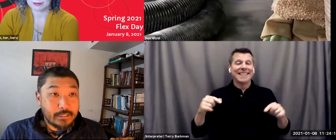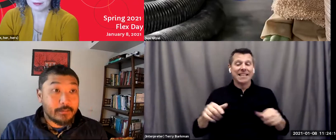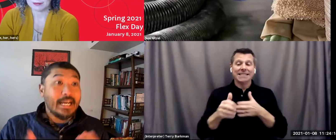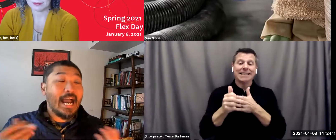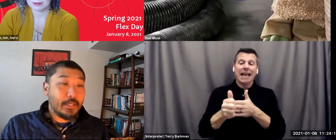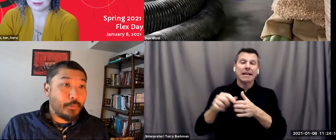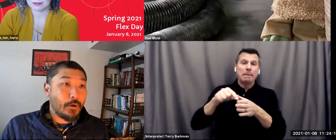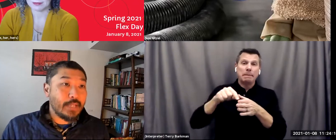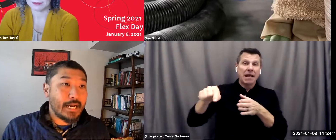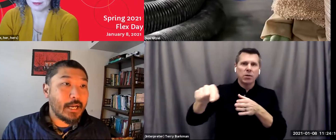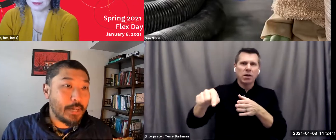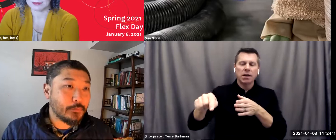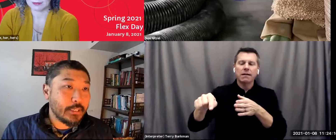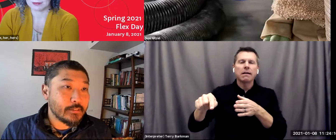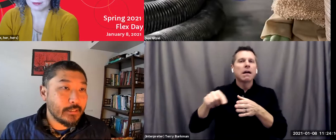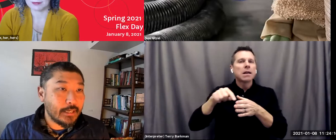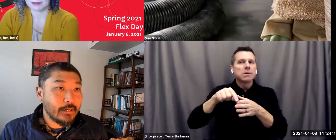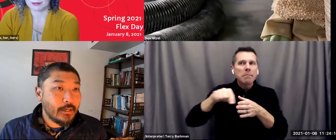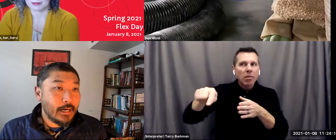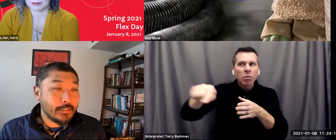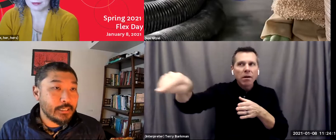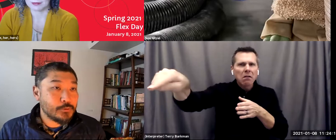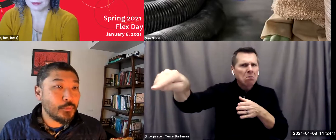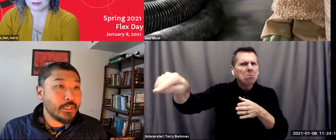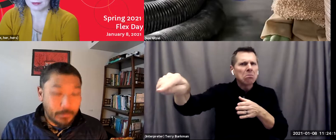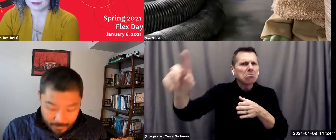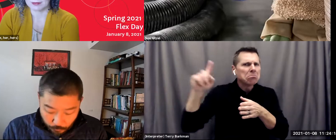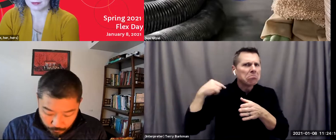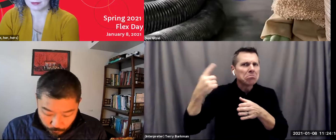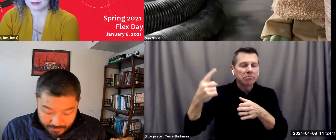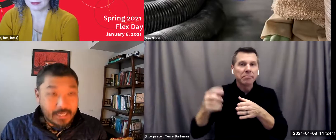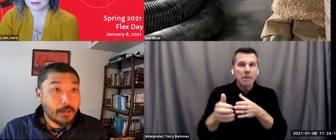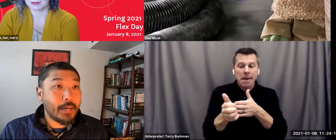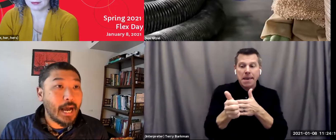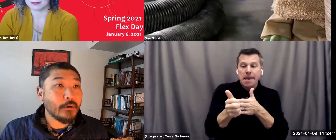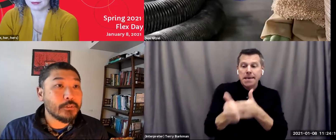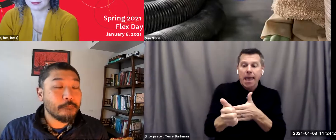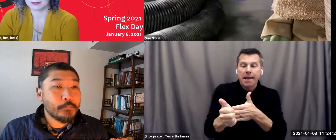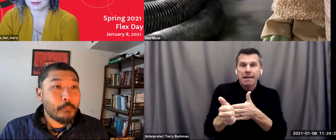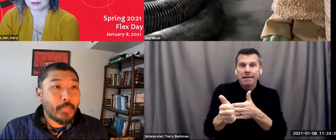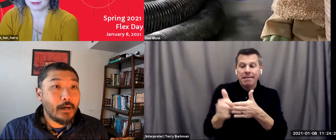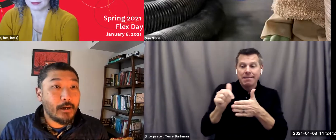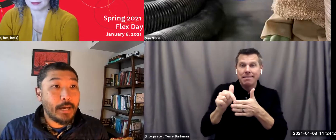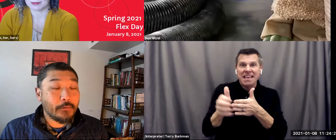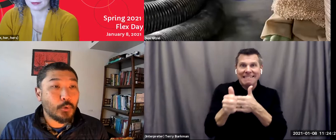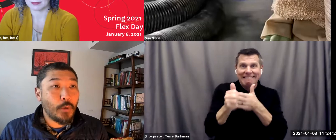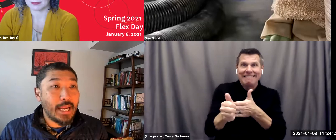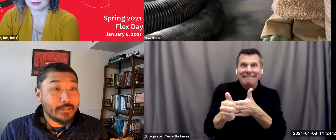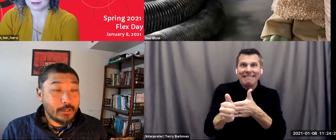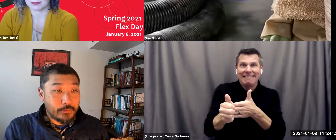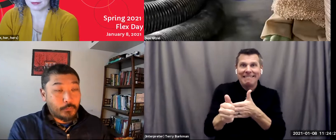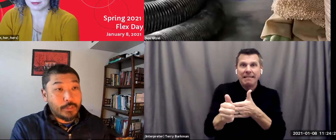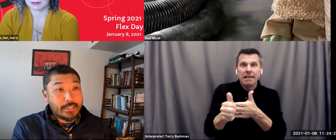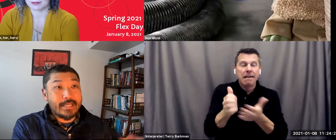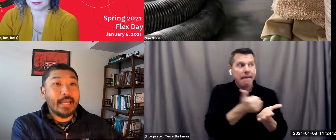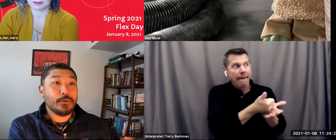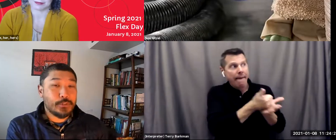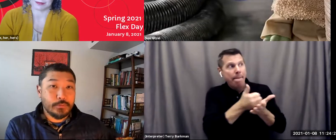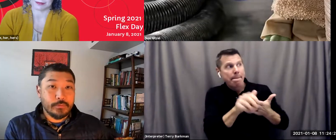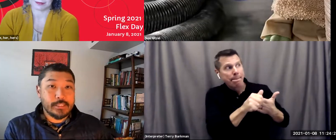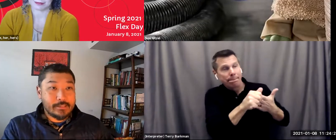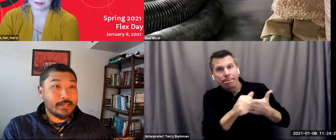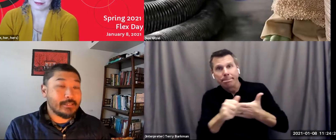the guided part of that guided pathways in that it's really been a rethink about, about the way that we take those students, as Nick